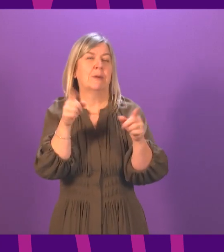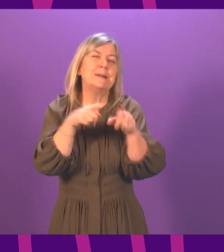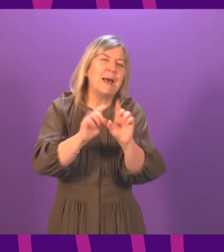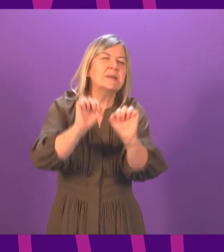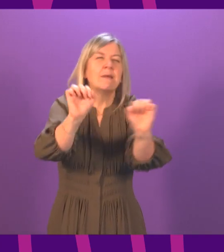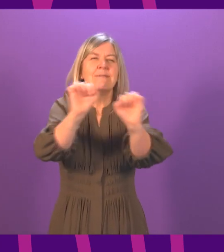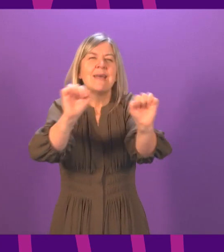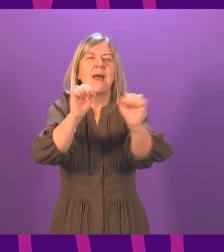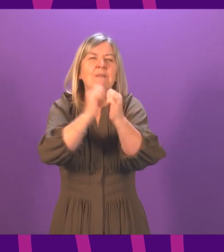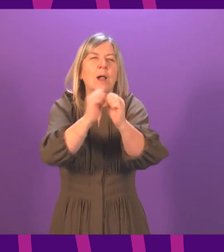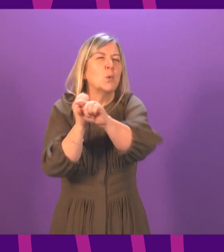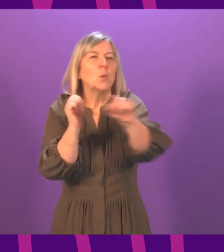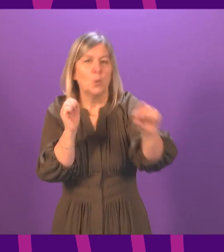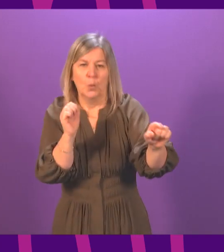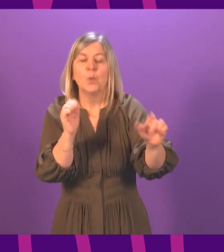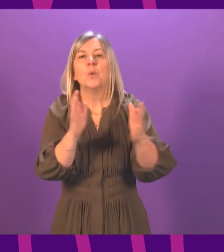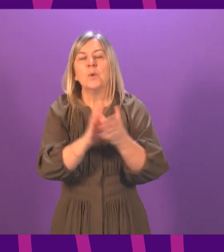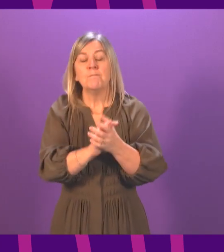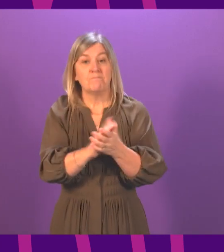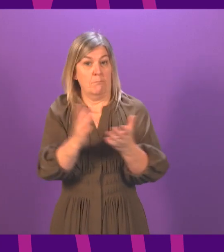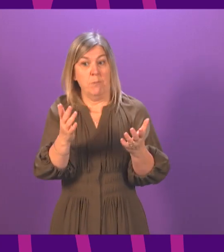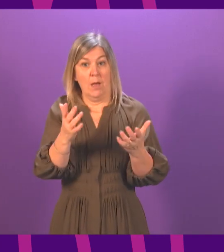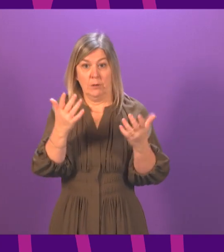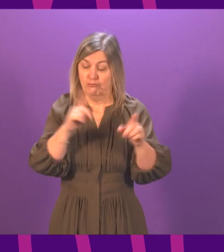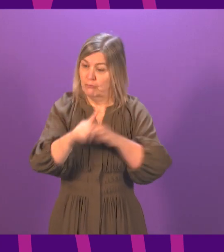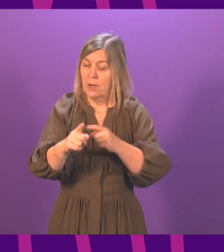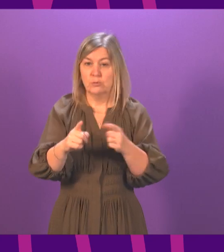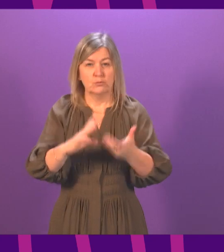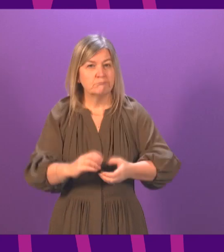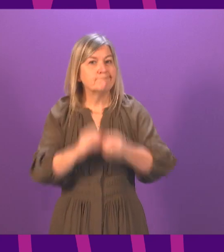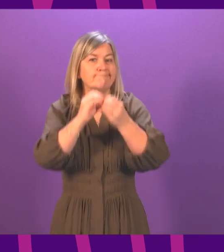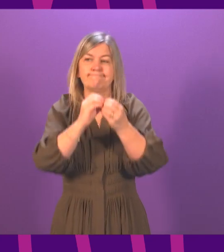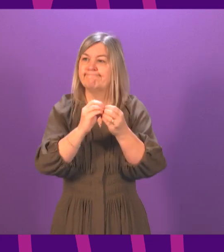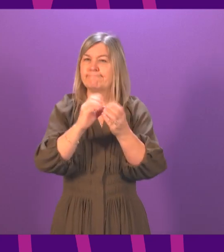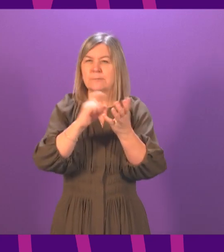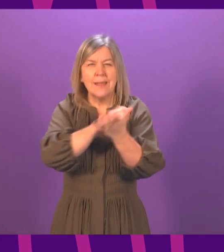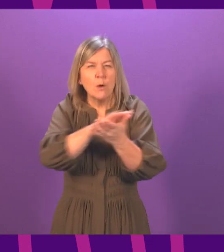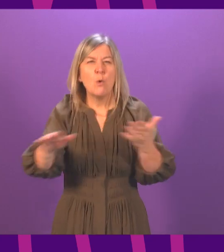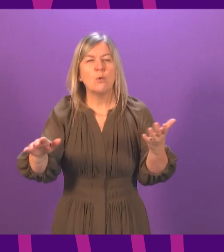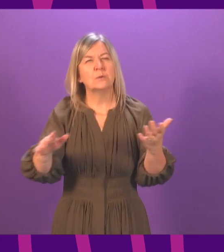We are working closely with stakeholders to develop a retail strategy to help the sector